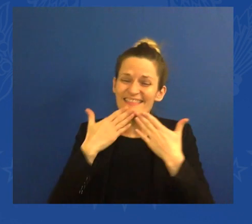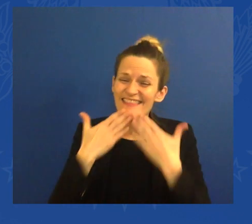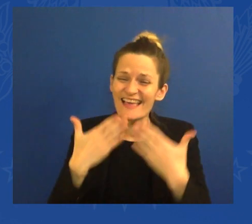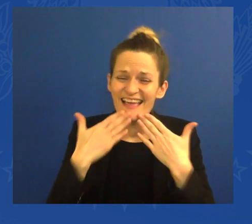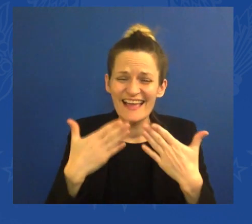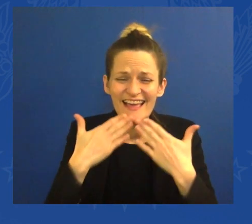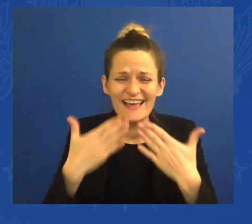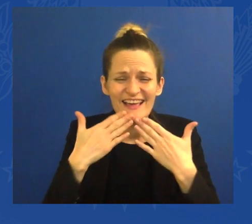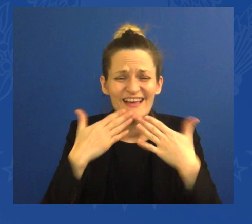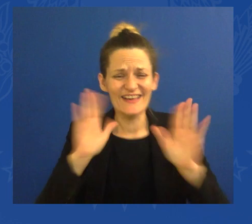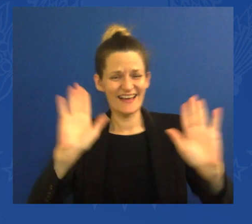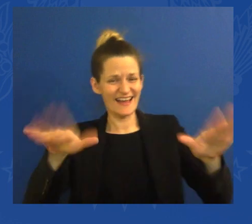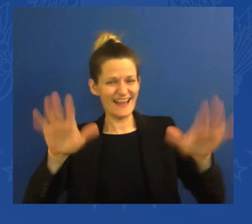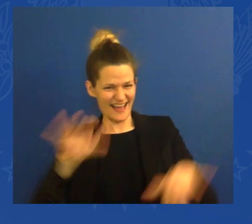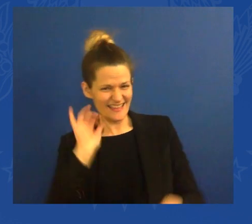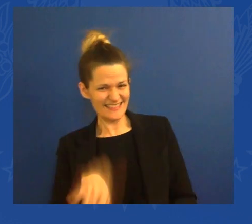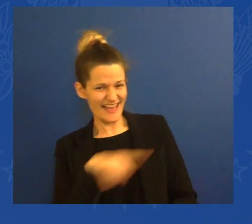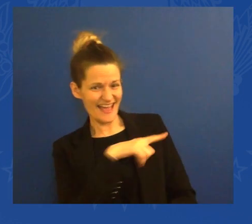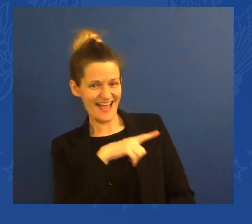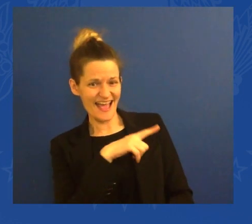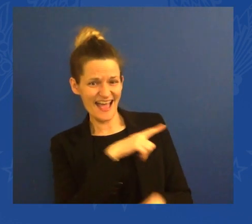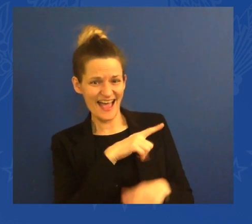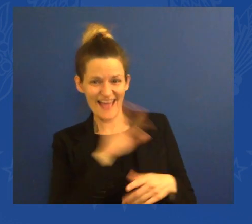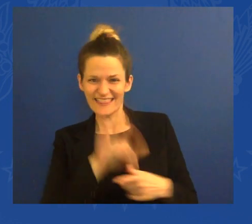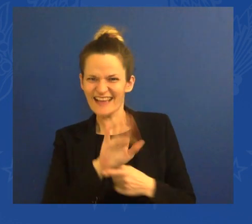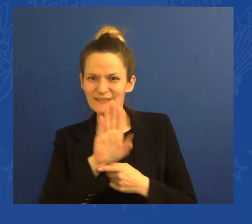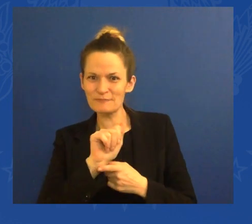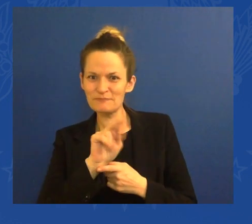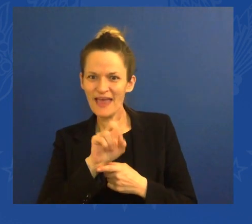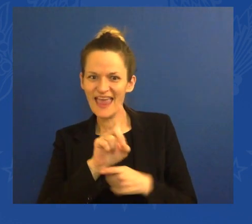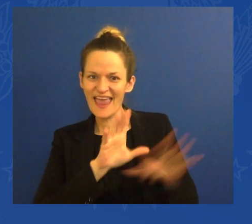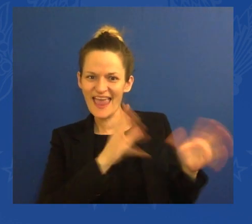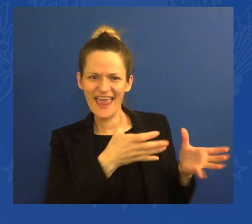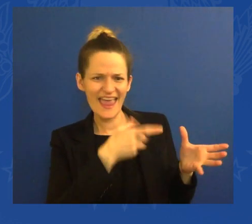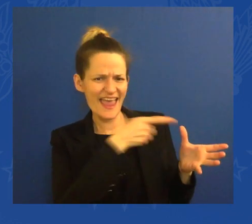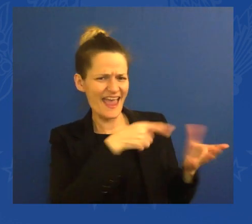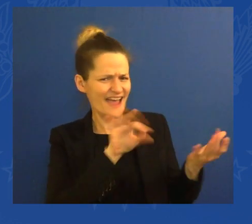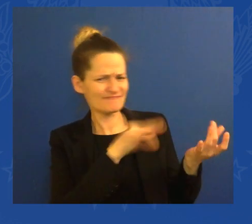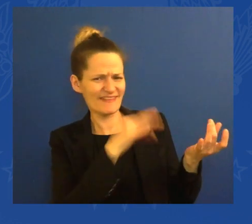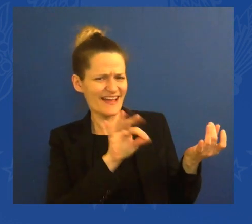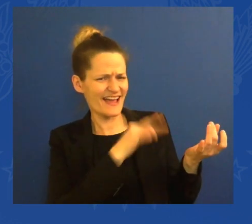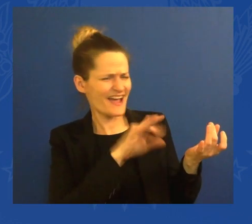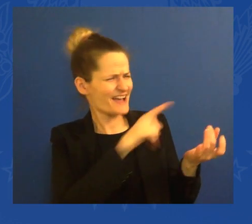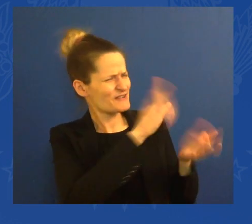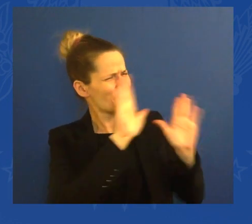Thank you to the band. Great job. Great job.